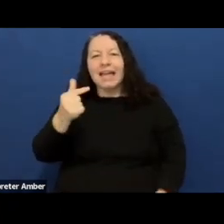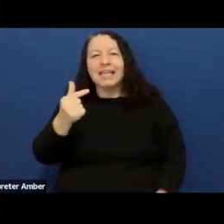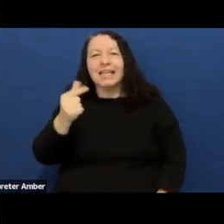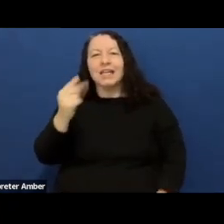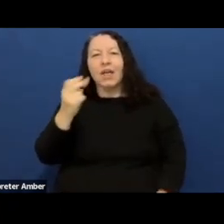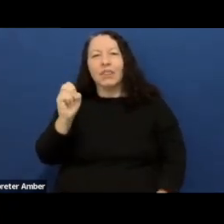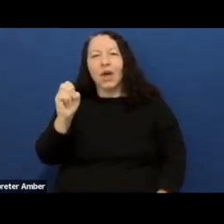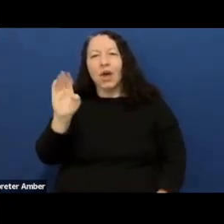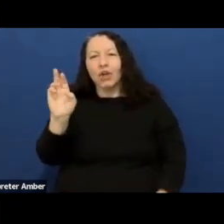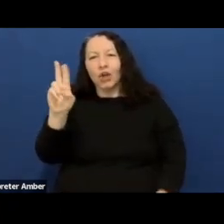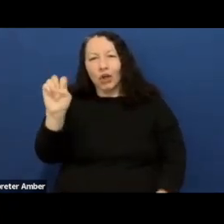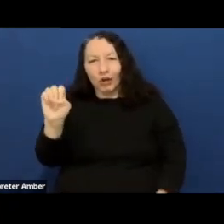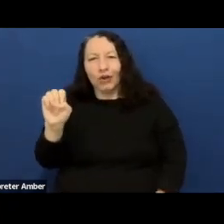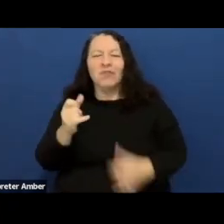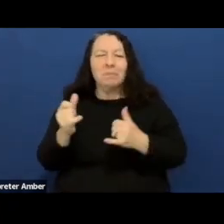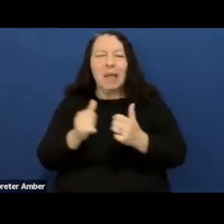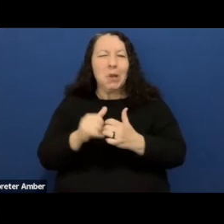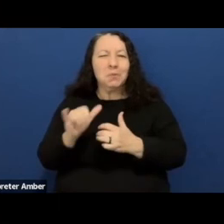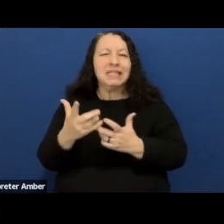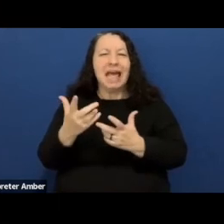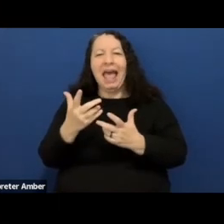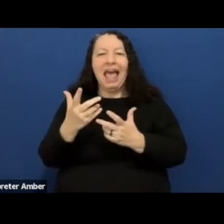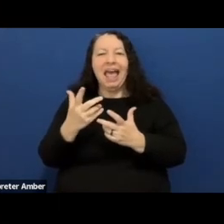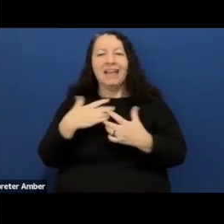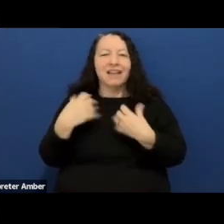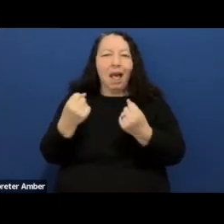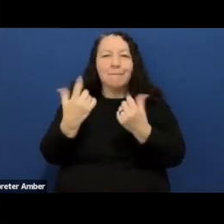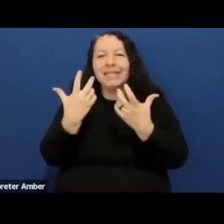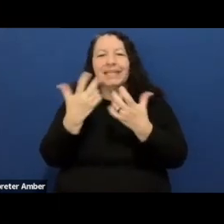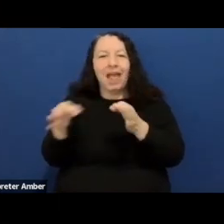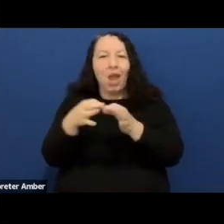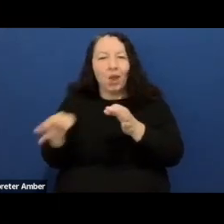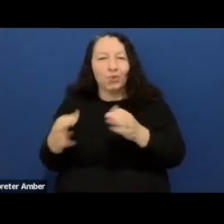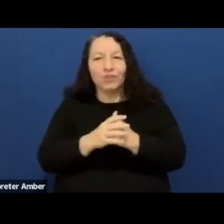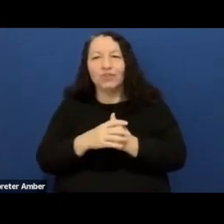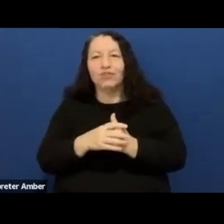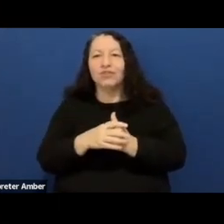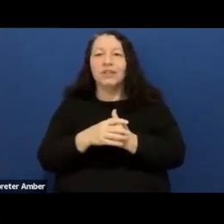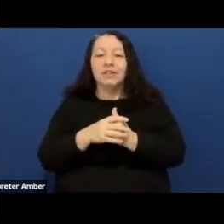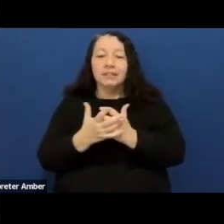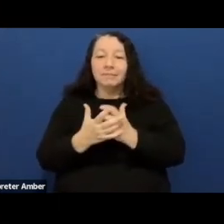titled, Flattening the Curve, playing with epi language. The vaccines and the Delta and